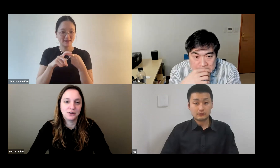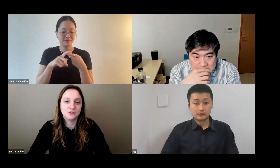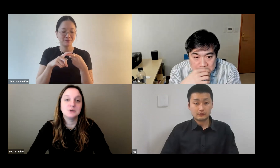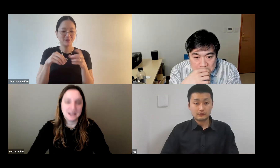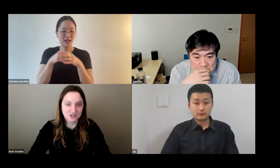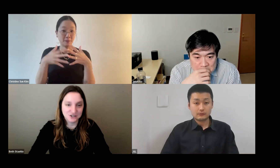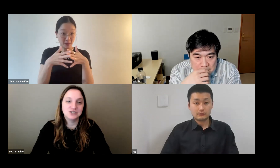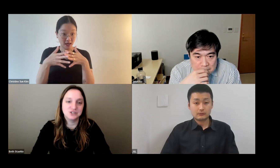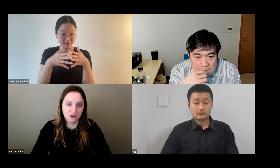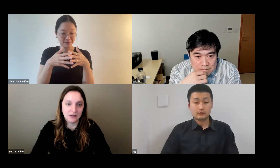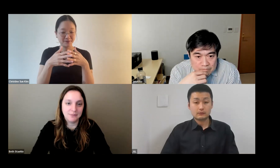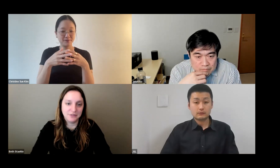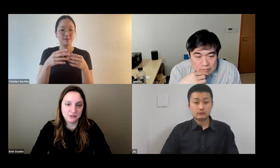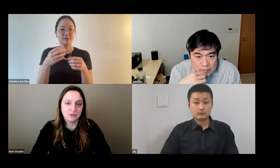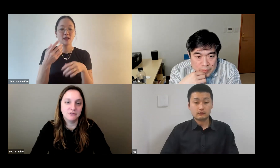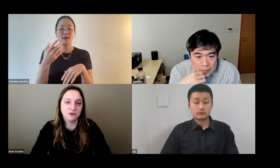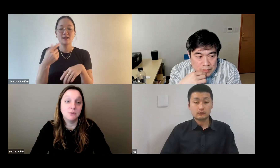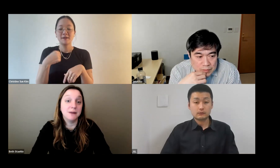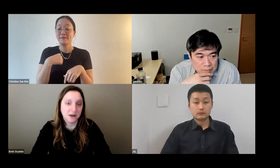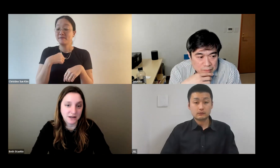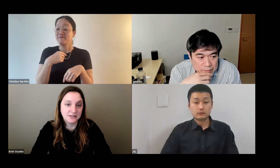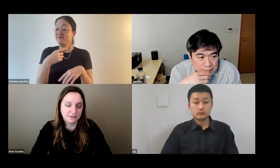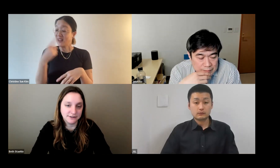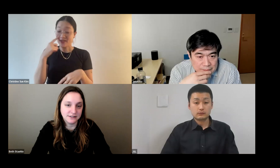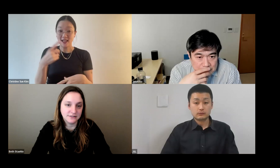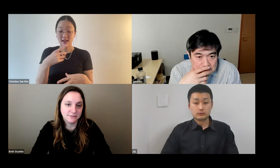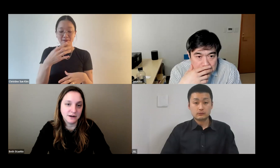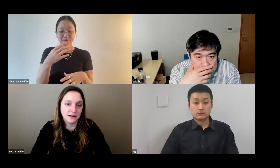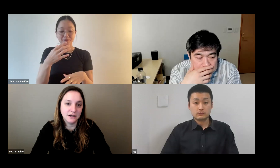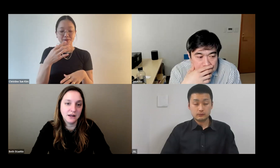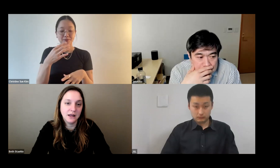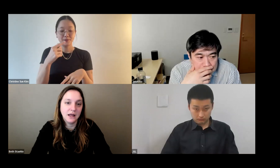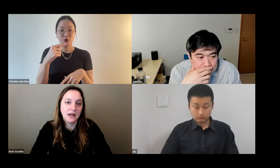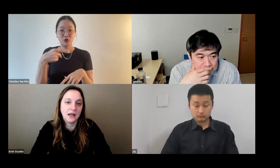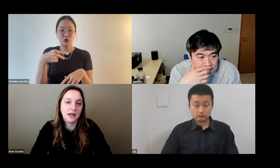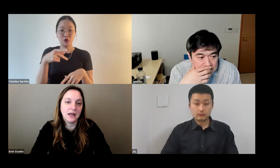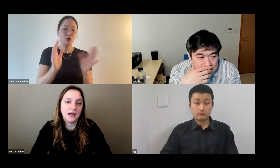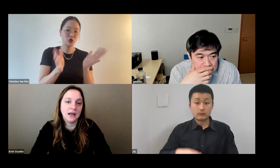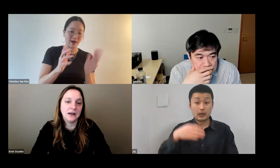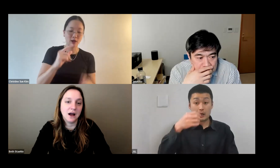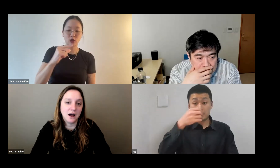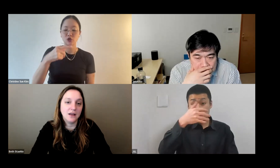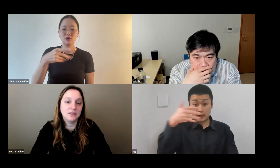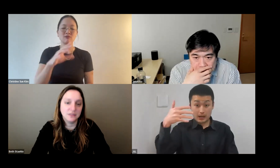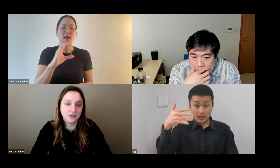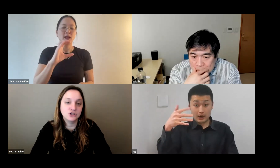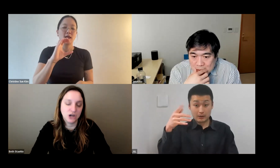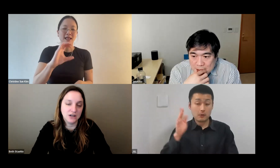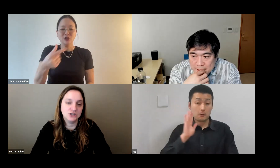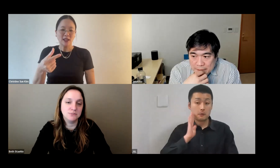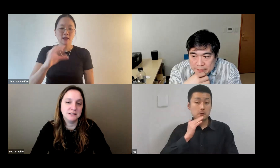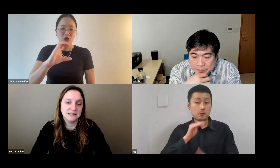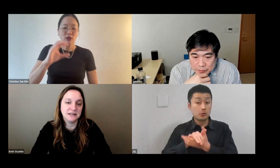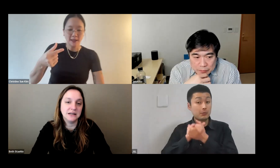So I was actually just talking about this with a few American deaf friends of mine and I think ChatGPT